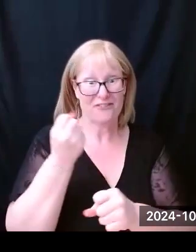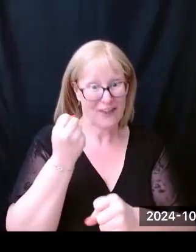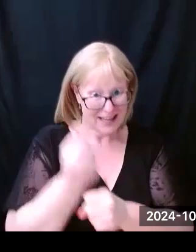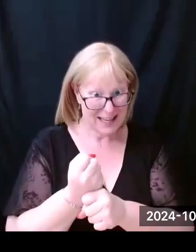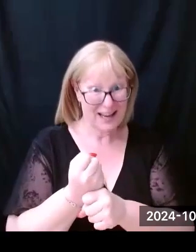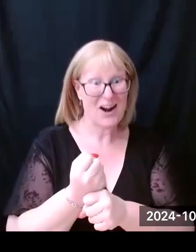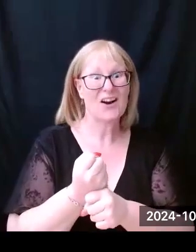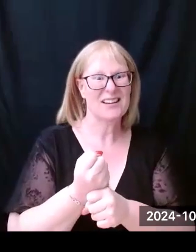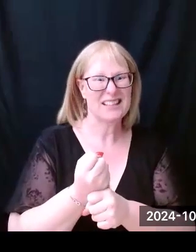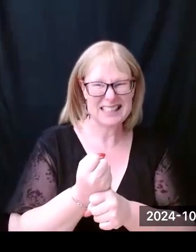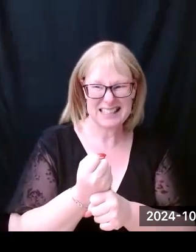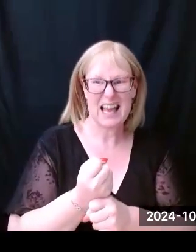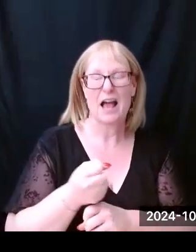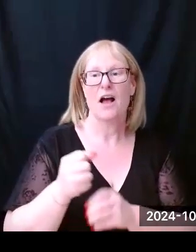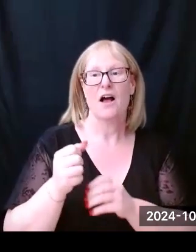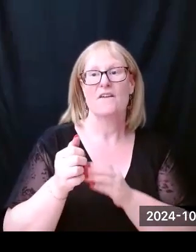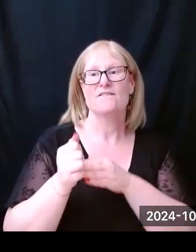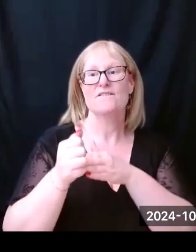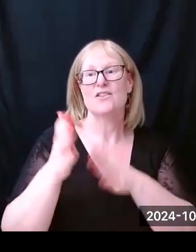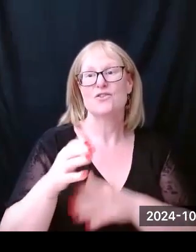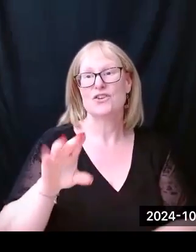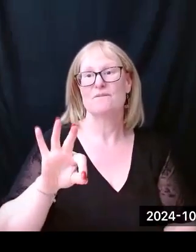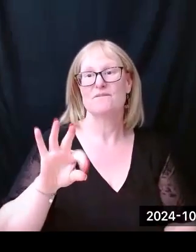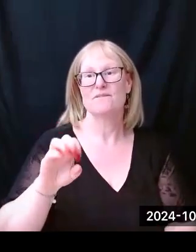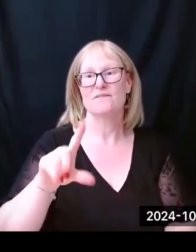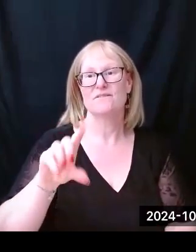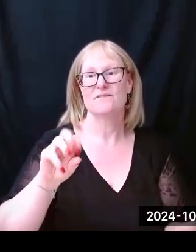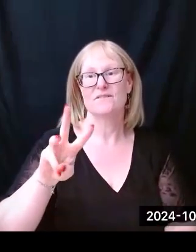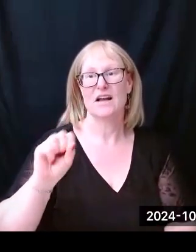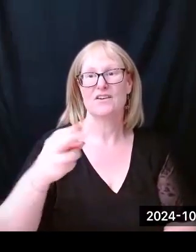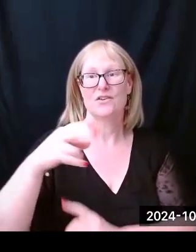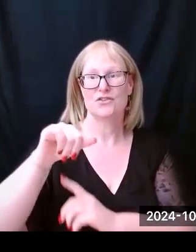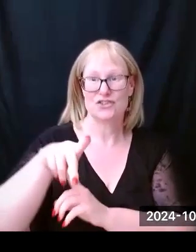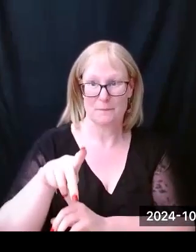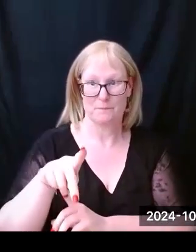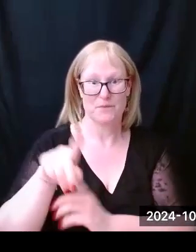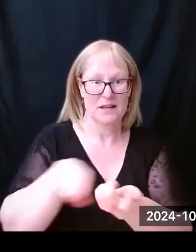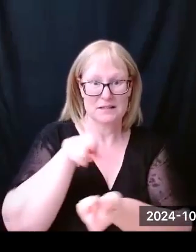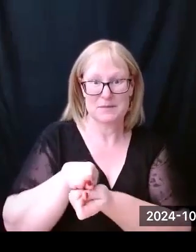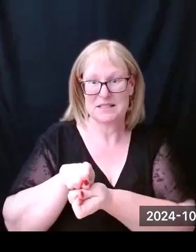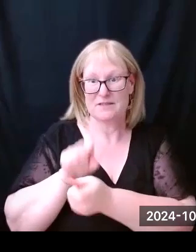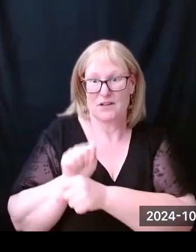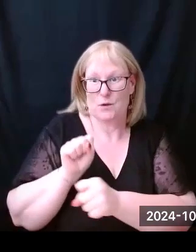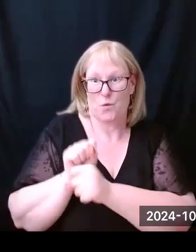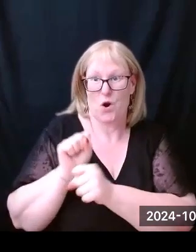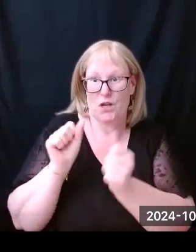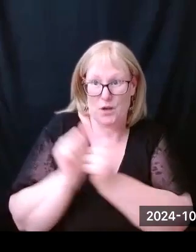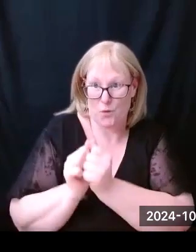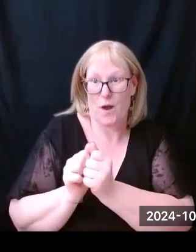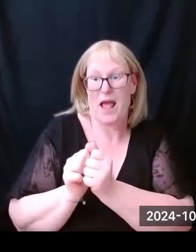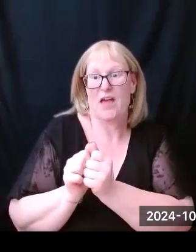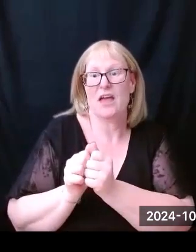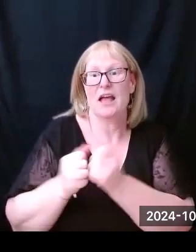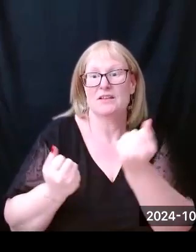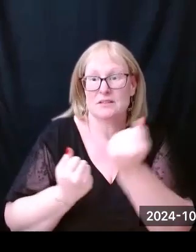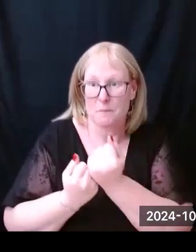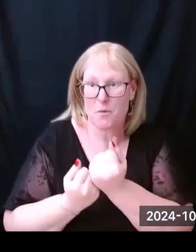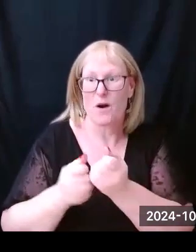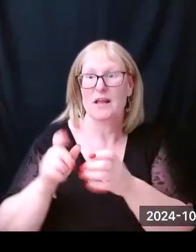I did a three-year fellowship specifically focusing on training and working with and supporting children and families with disabilities.